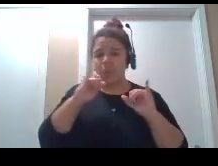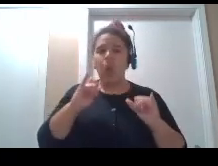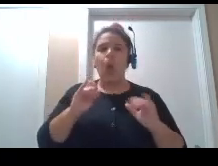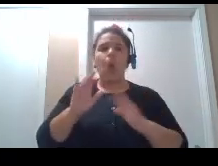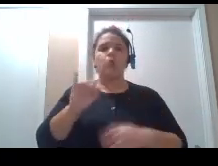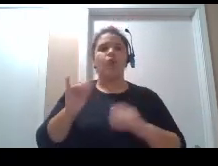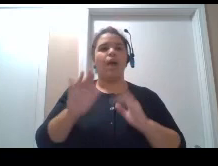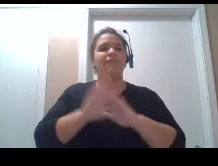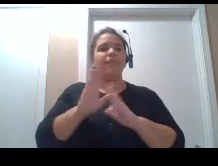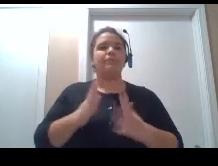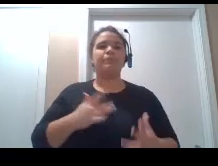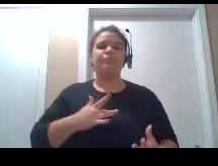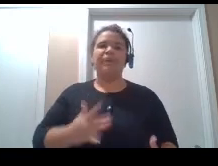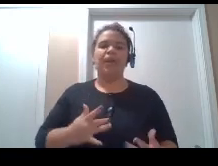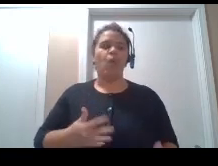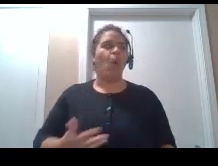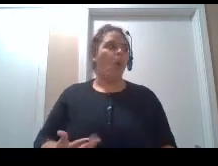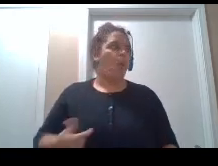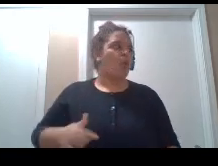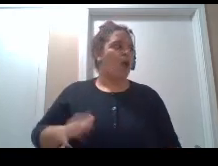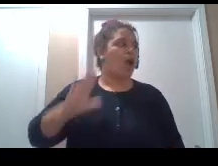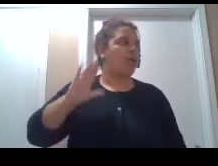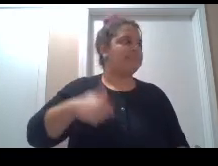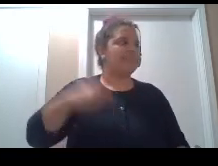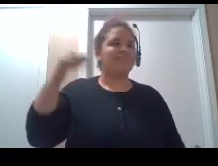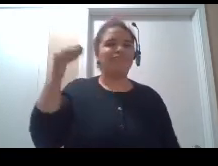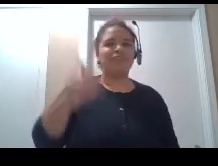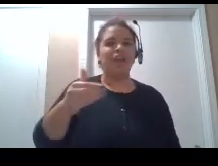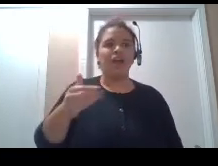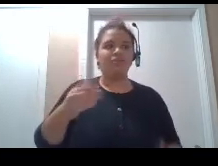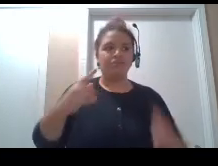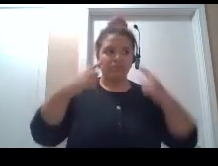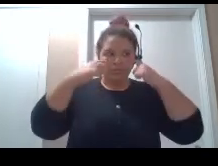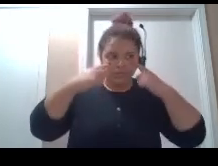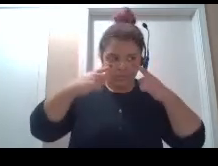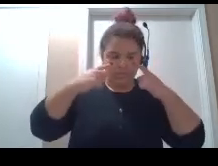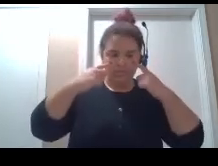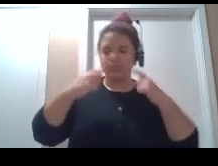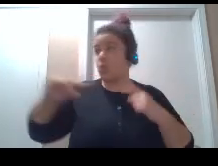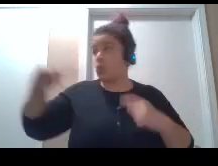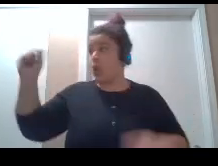information learned about how the candidate answers questions and information about the company.